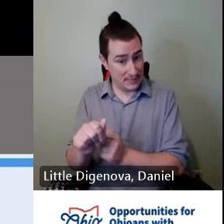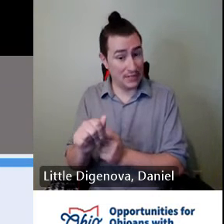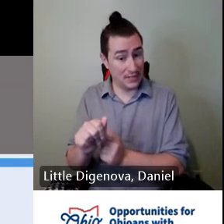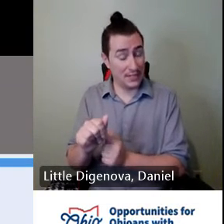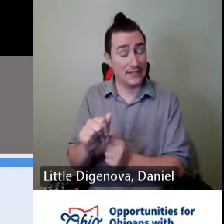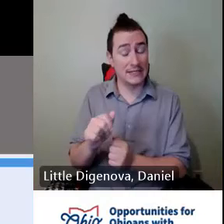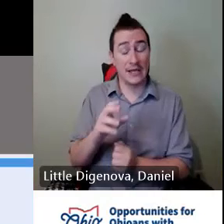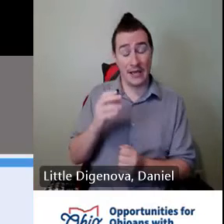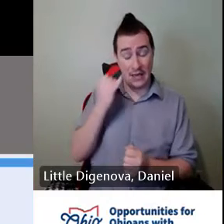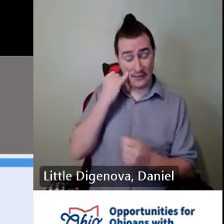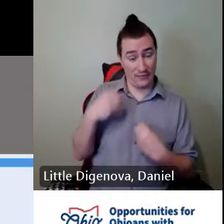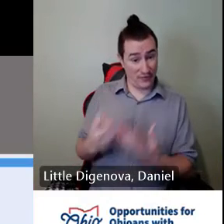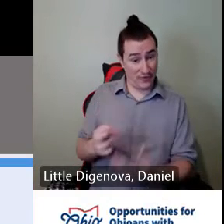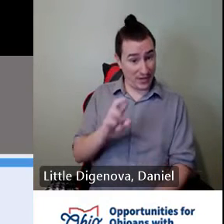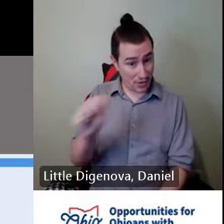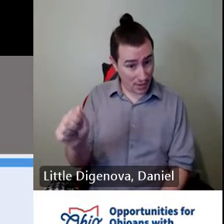is a good investment by an employer.